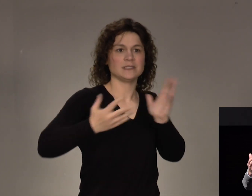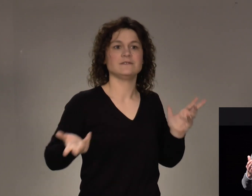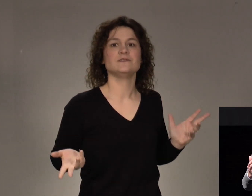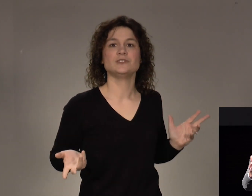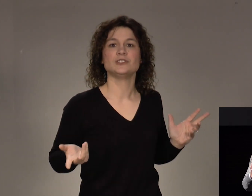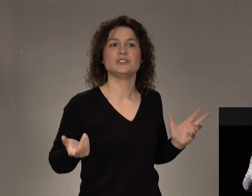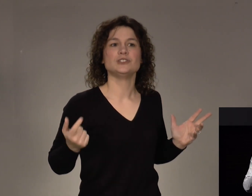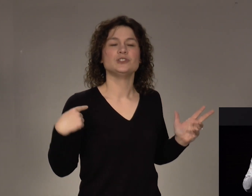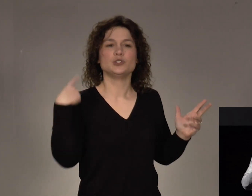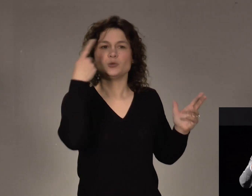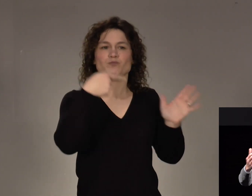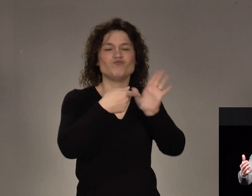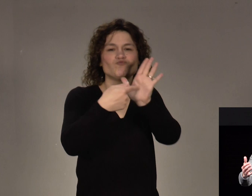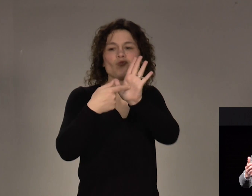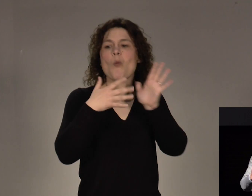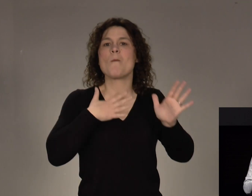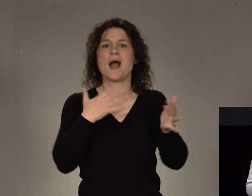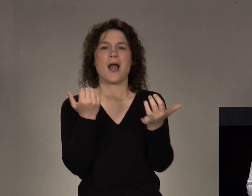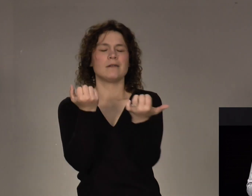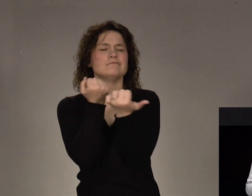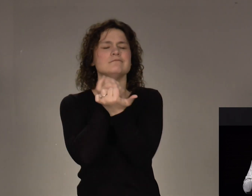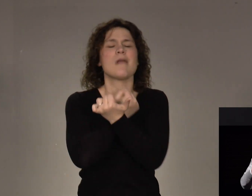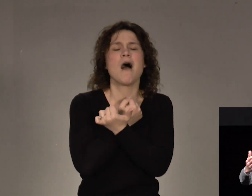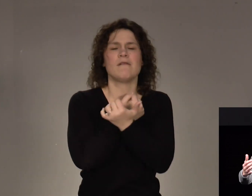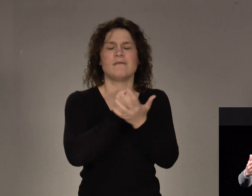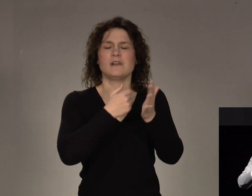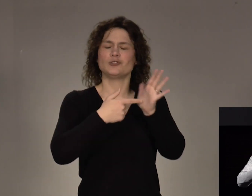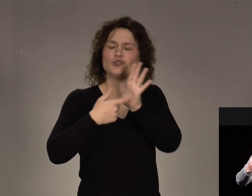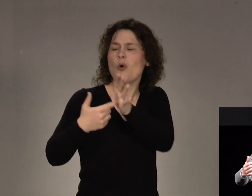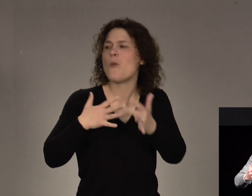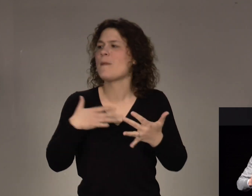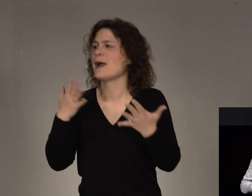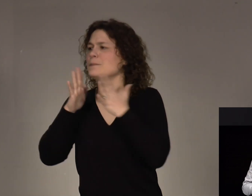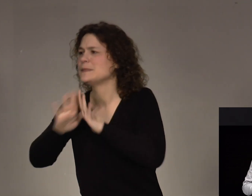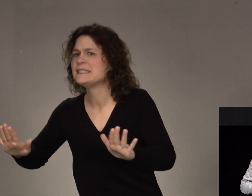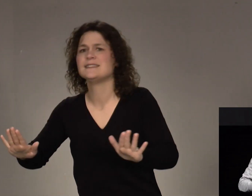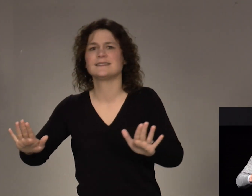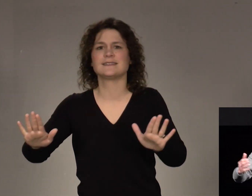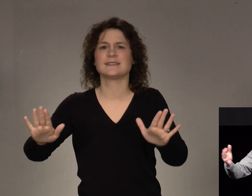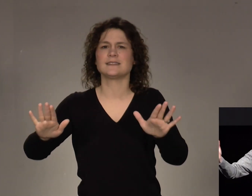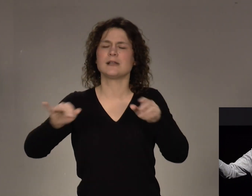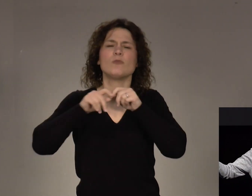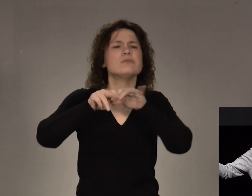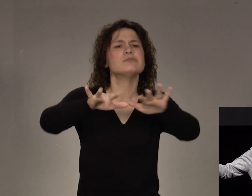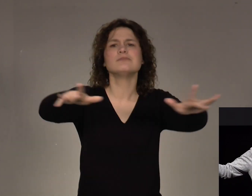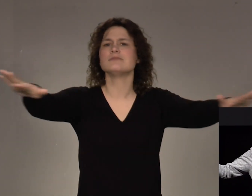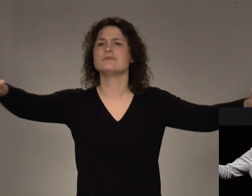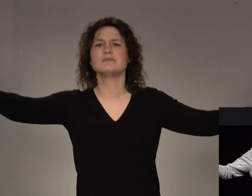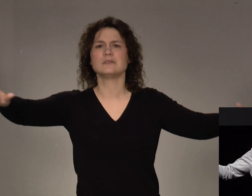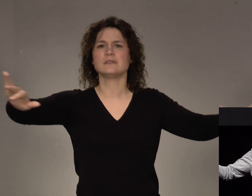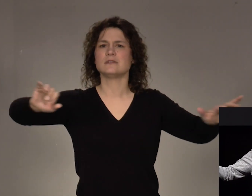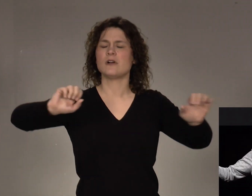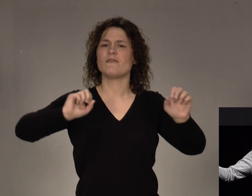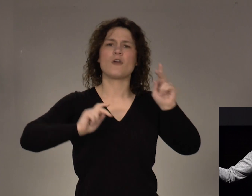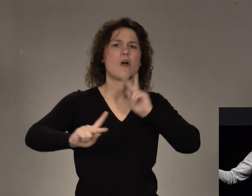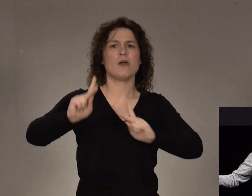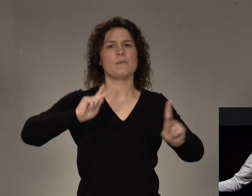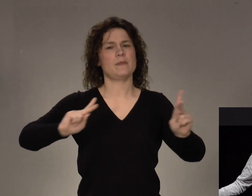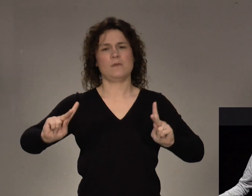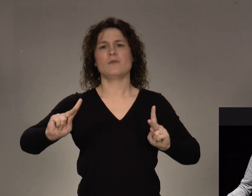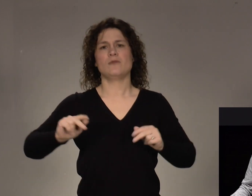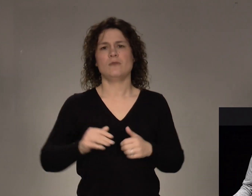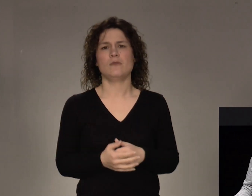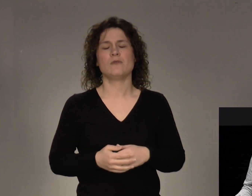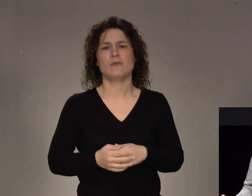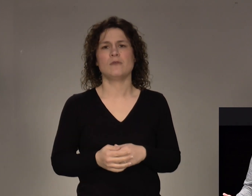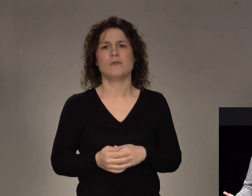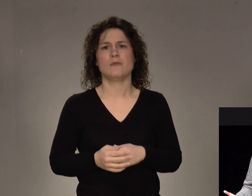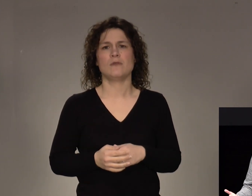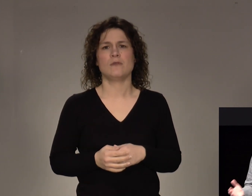of love and joy and peace and flourishing all throughout creation. But